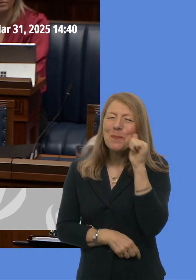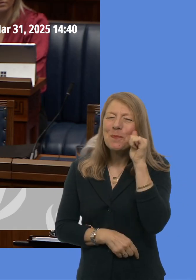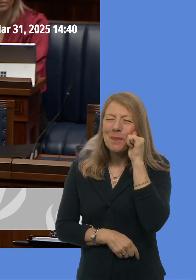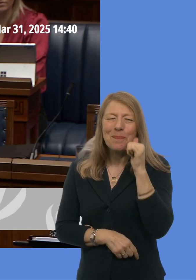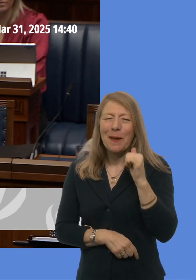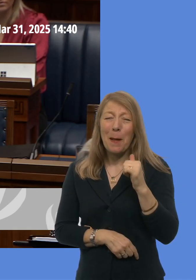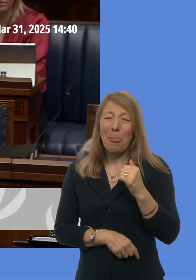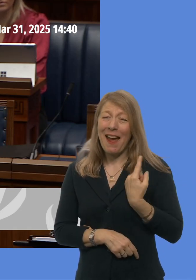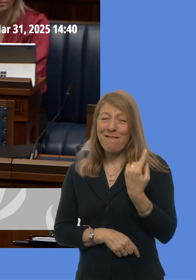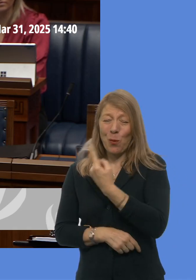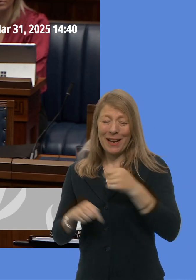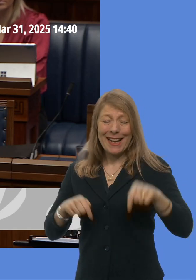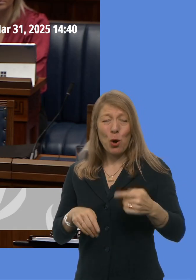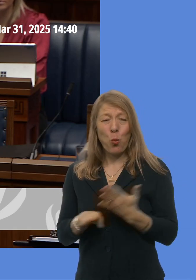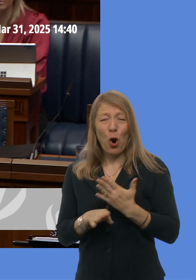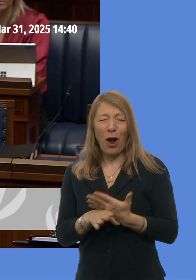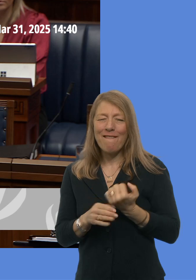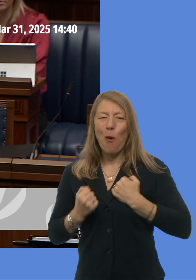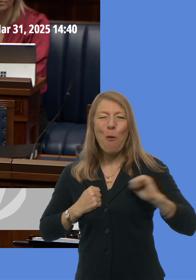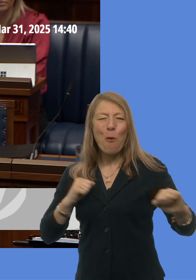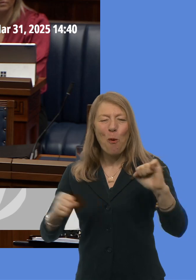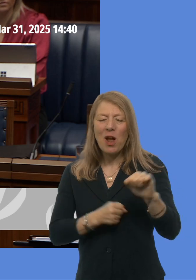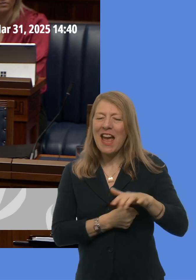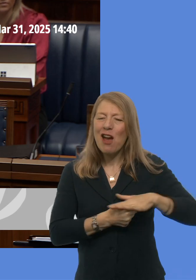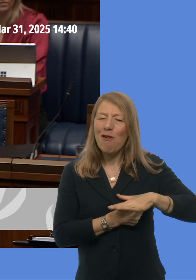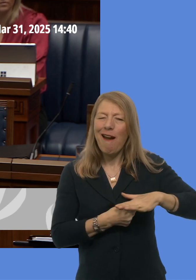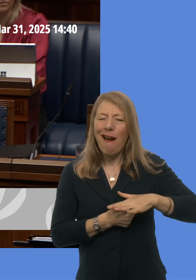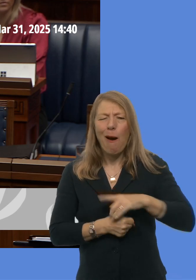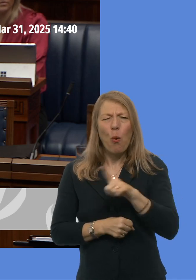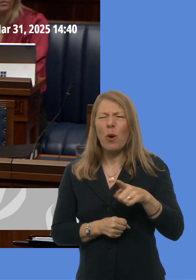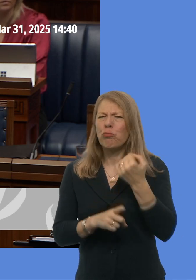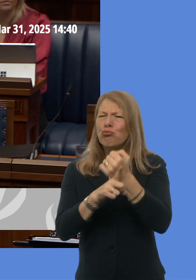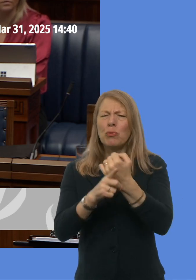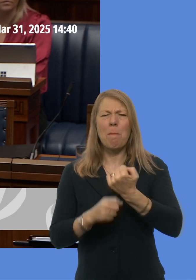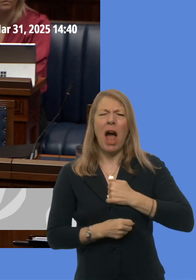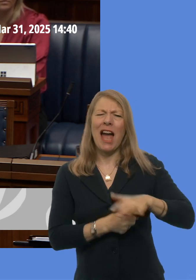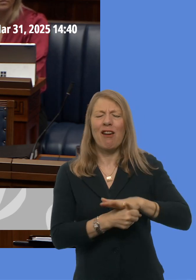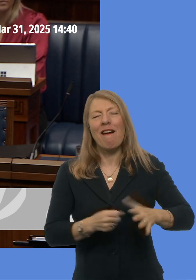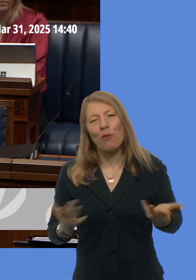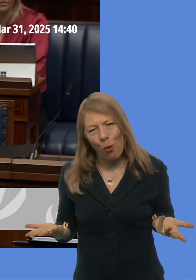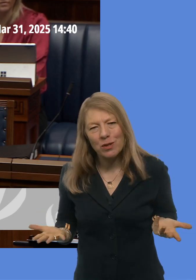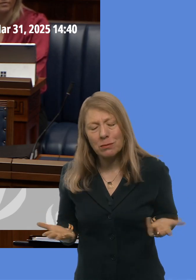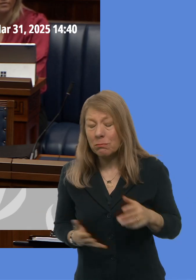our constituencies, but the Member is absolutely right. If we are going to see the economic growth we want to see across Northern Ireland,